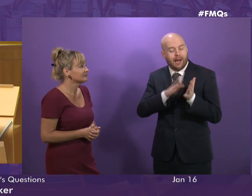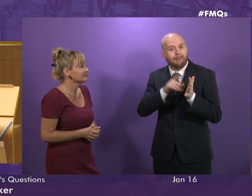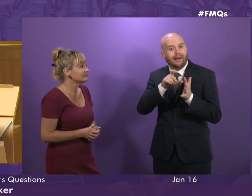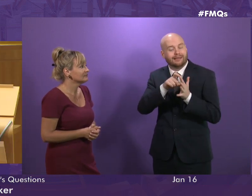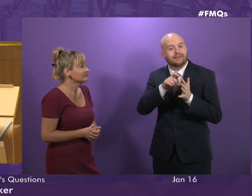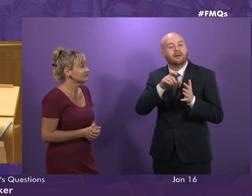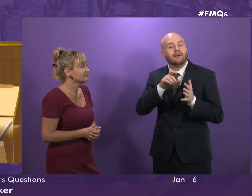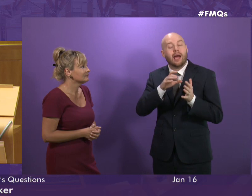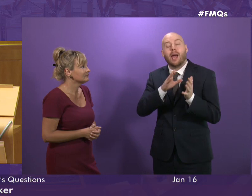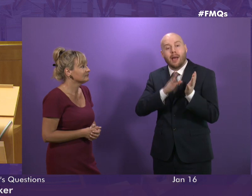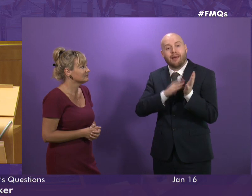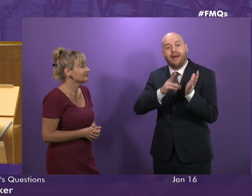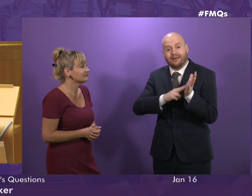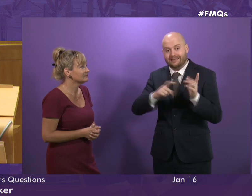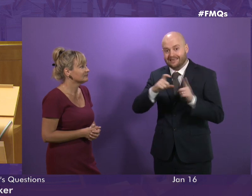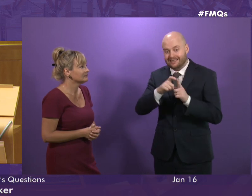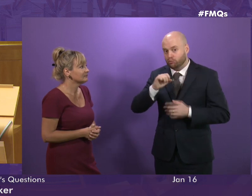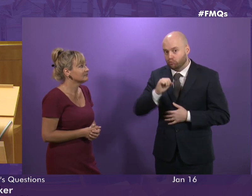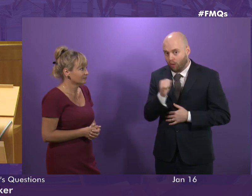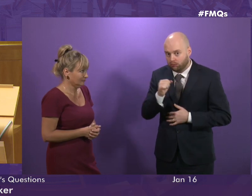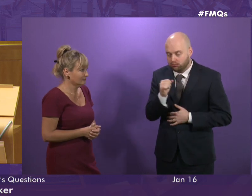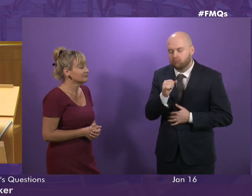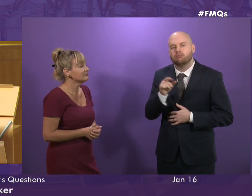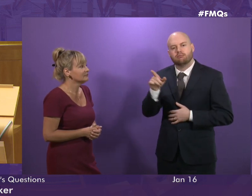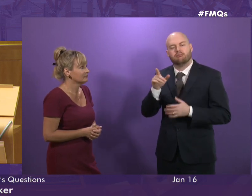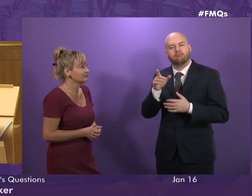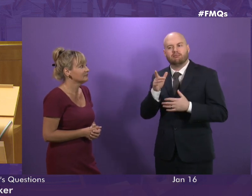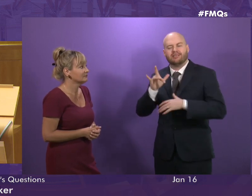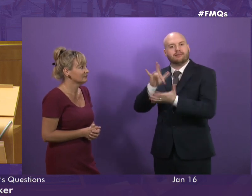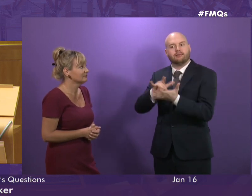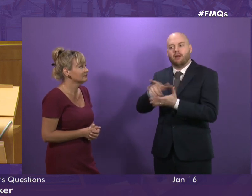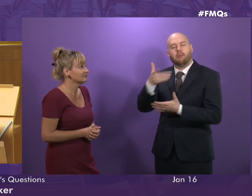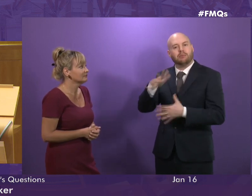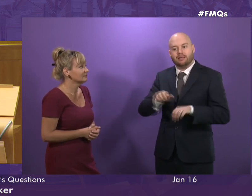Centre and the My Name’5 Doddie Foundation launched a major motor neurone disease drug